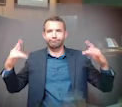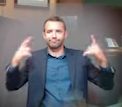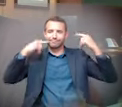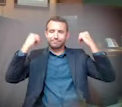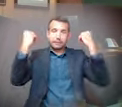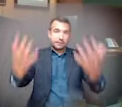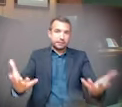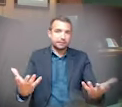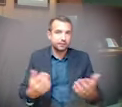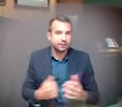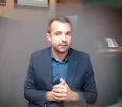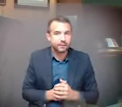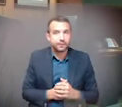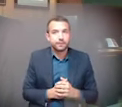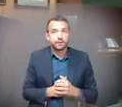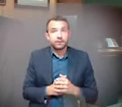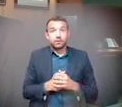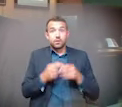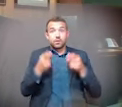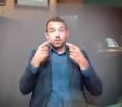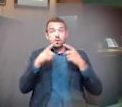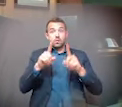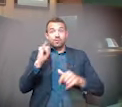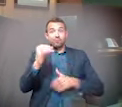And as we do that, I am going to ask the three of you